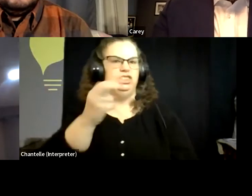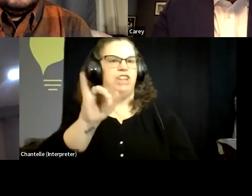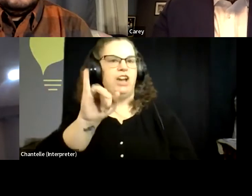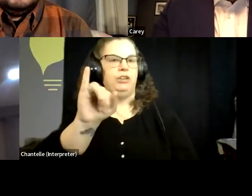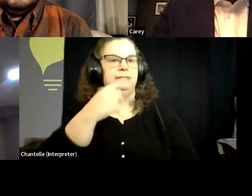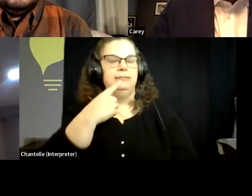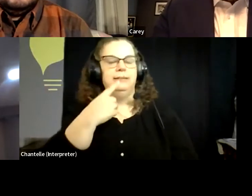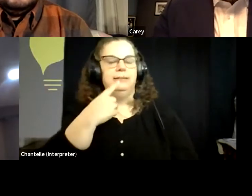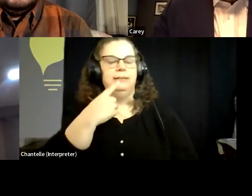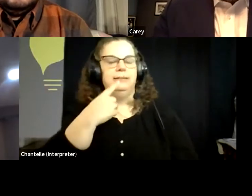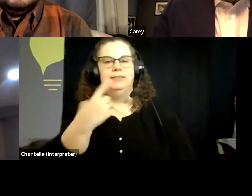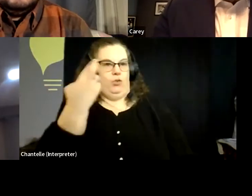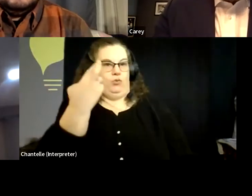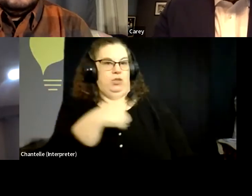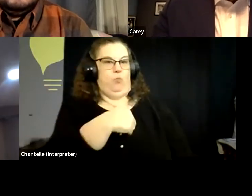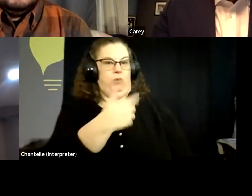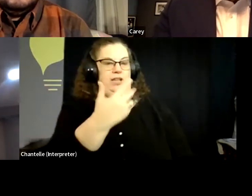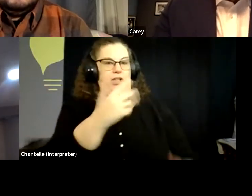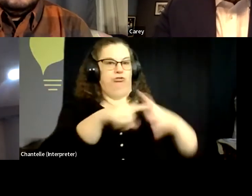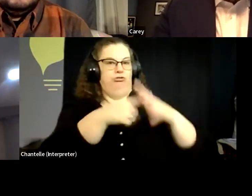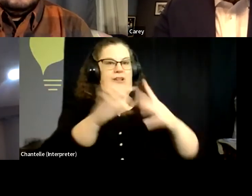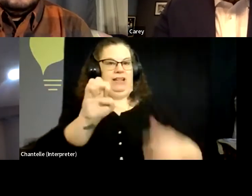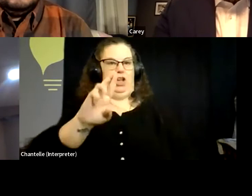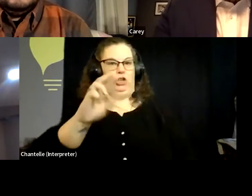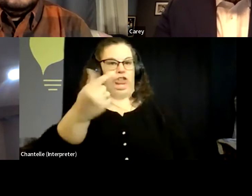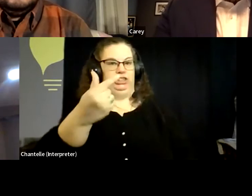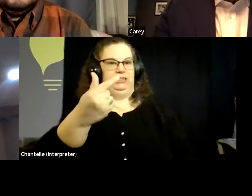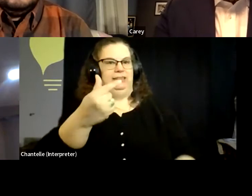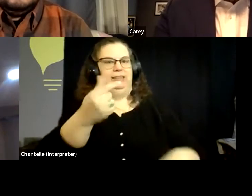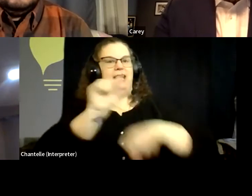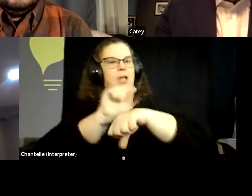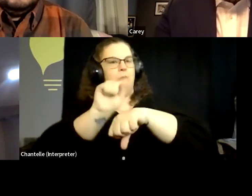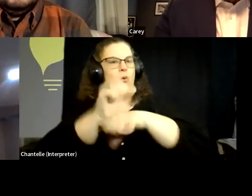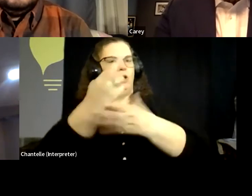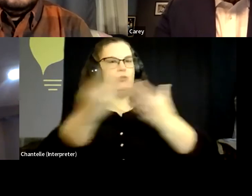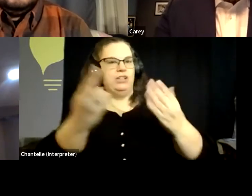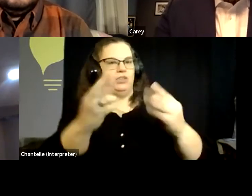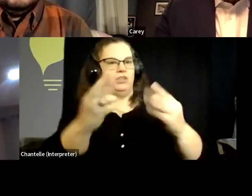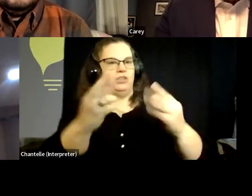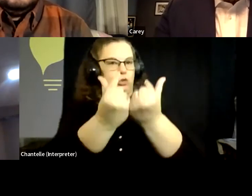s why we started the ERG, employee resource group at the gateway region YM